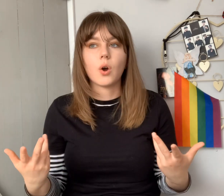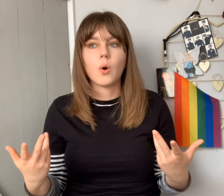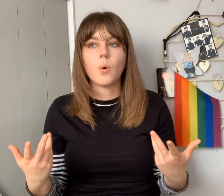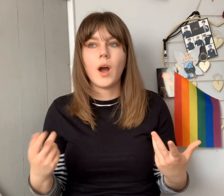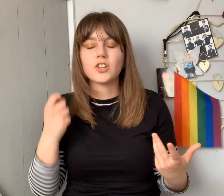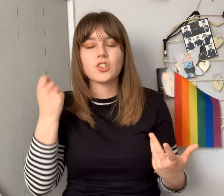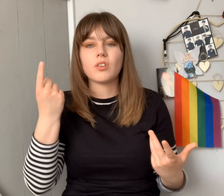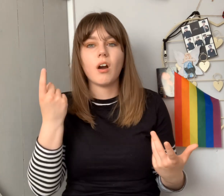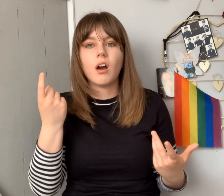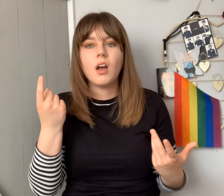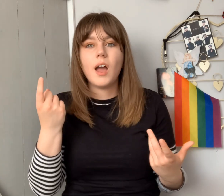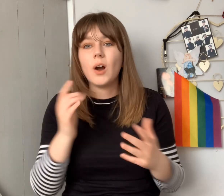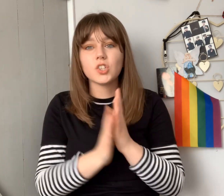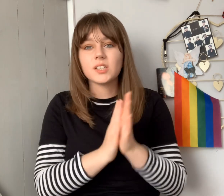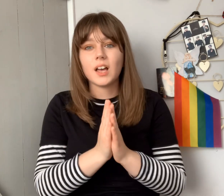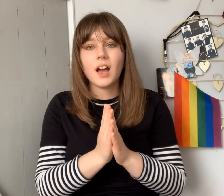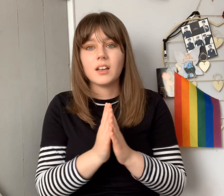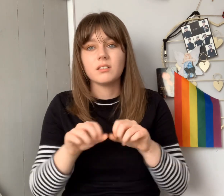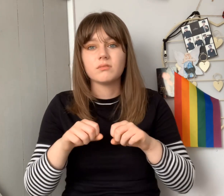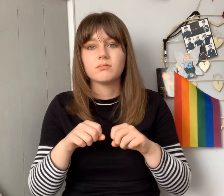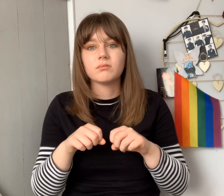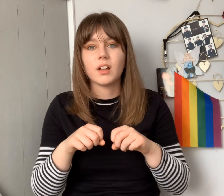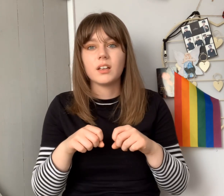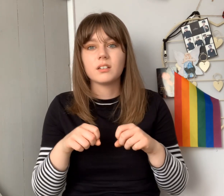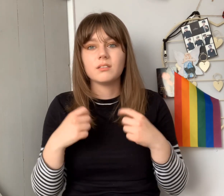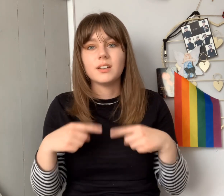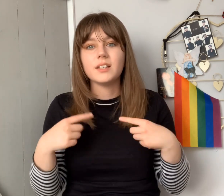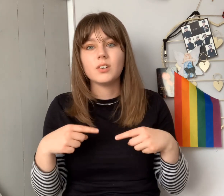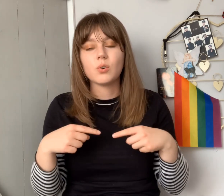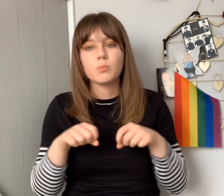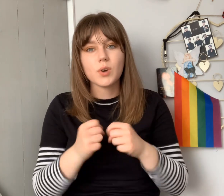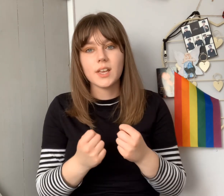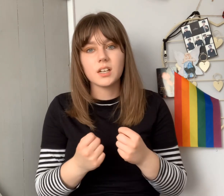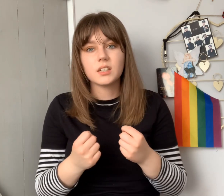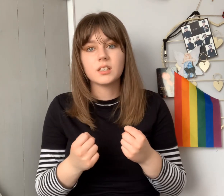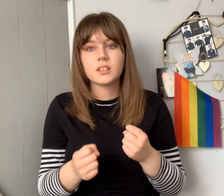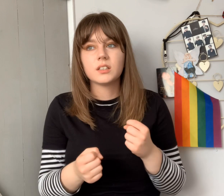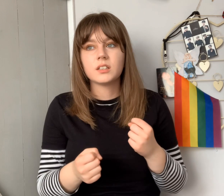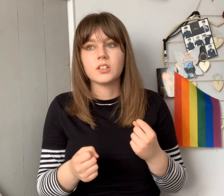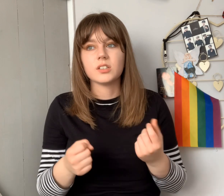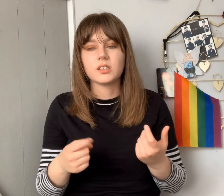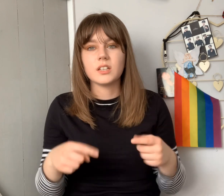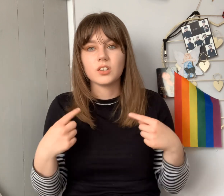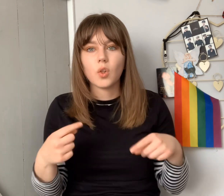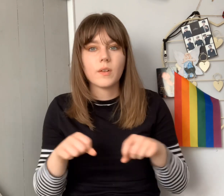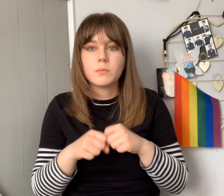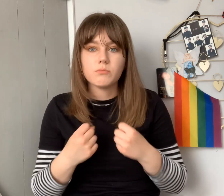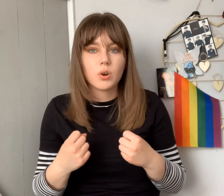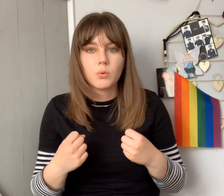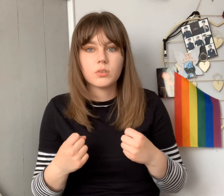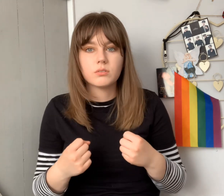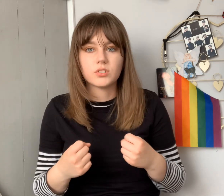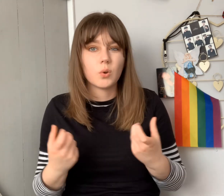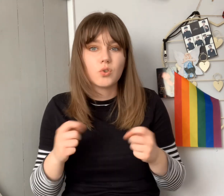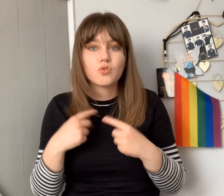So I thought I will just sign legal break because its a law that's been broke